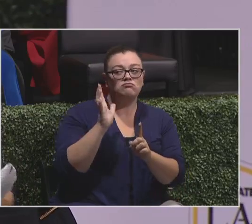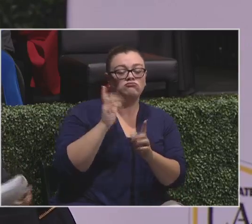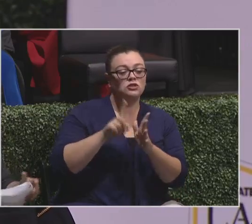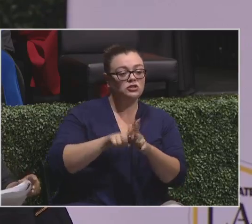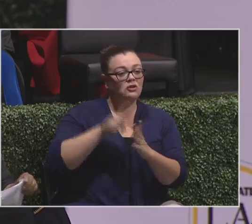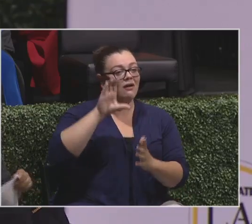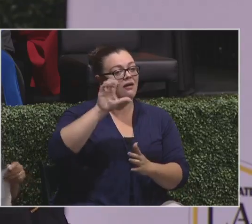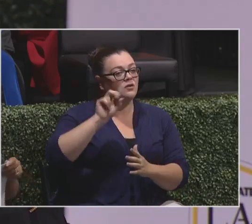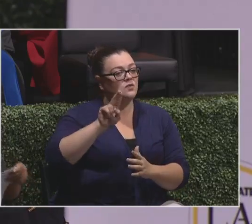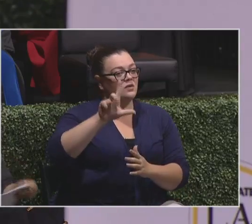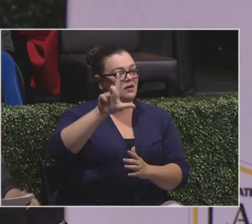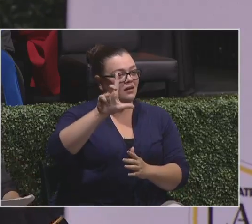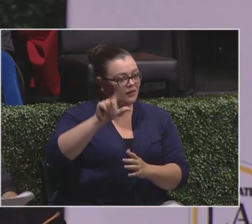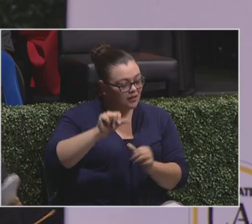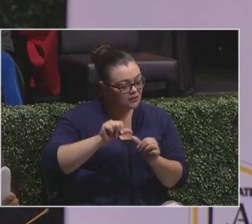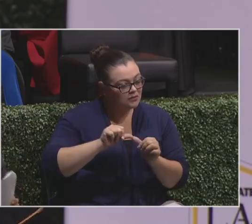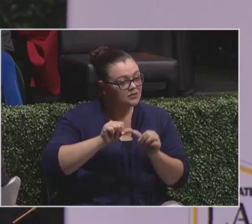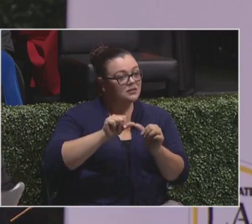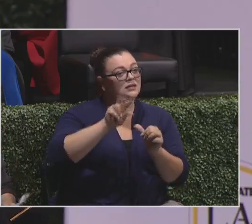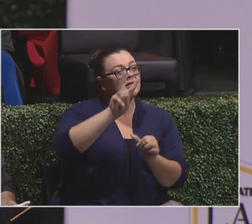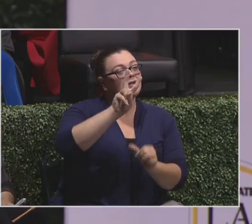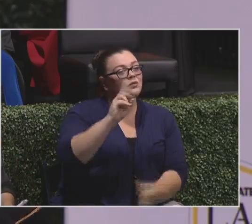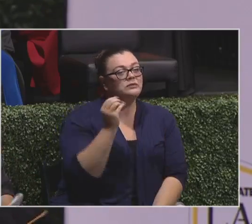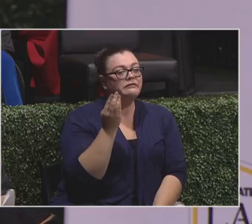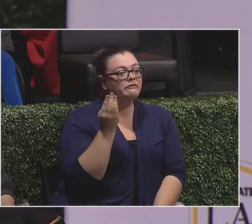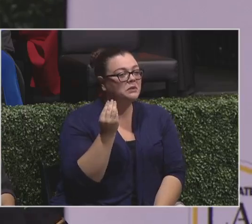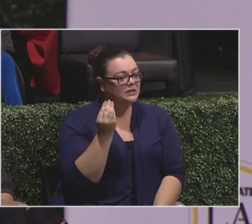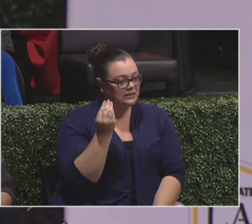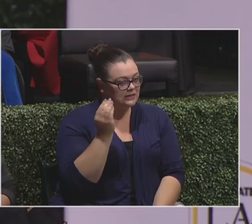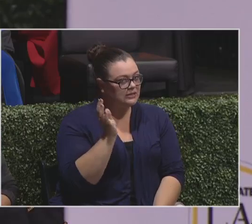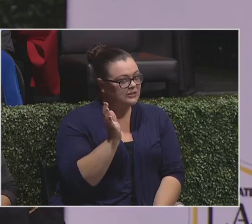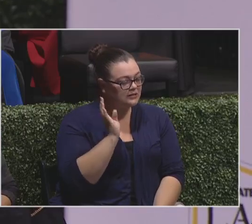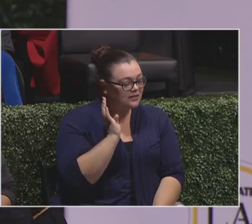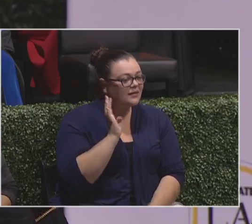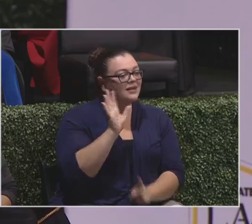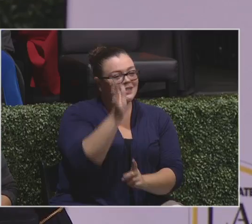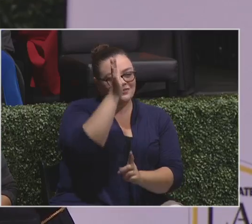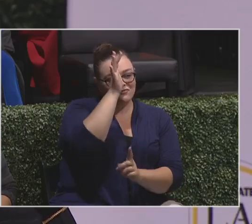DETERMINATION TO HELP END THE SUFFERING FAMILIES EXPERIENCE WHEN CANCER ENDS THE LIFE OF A LOVED ONE.